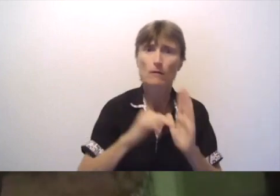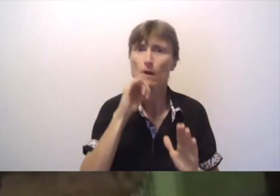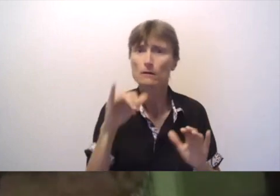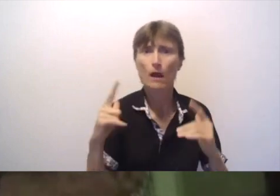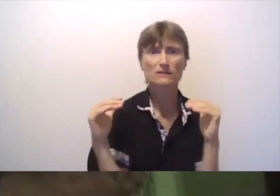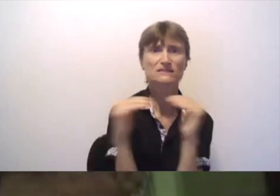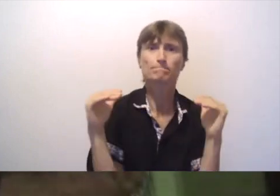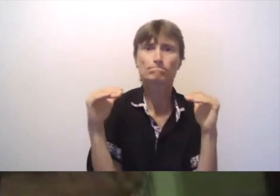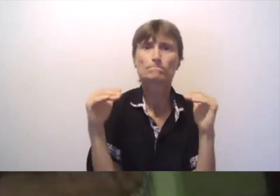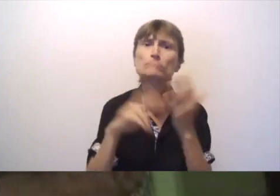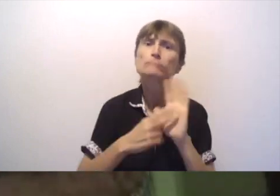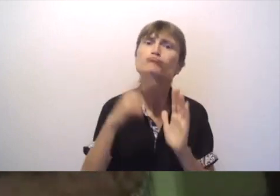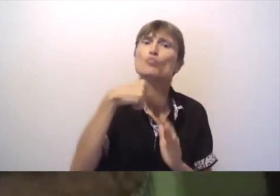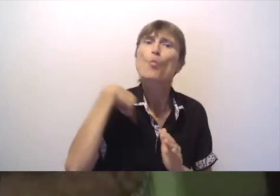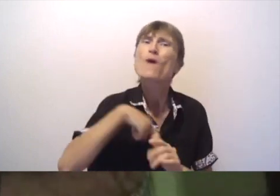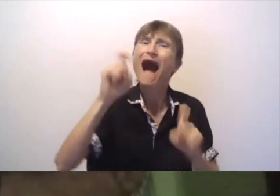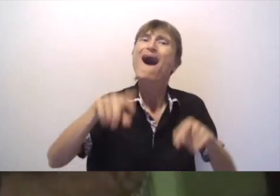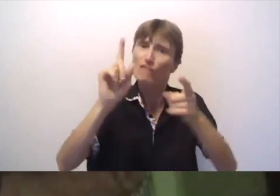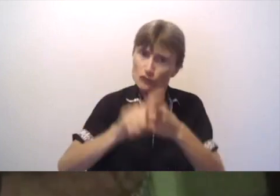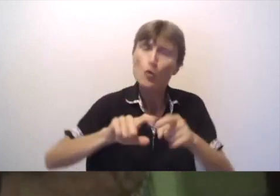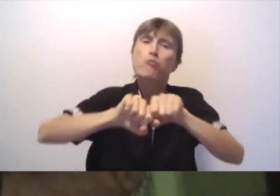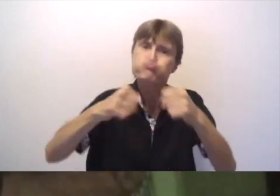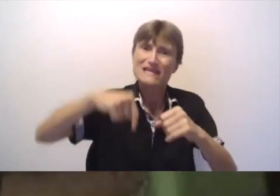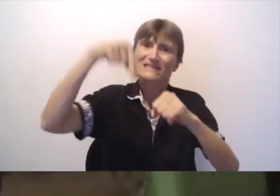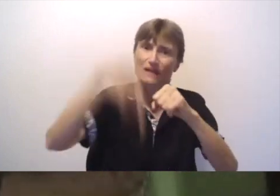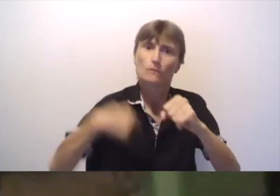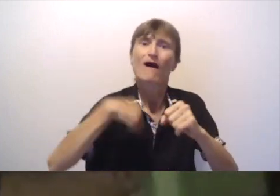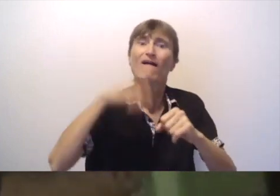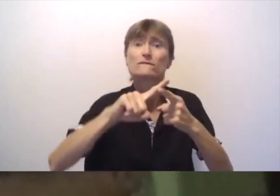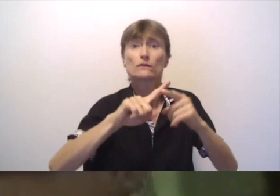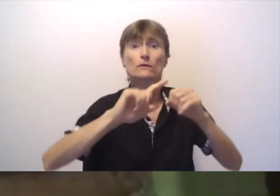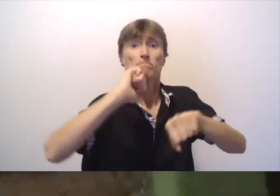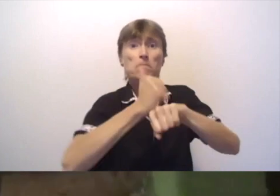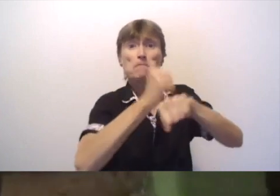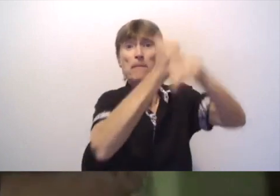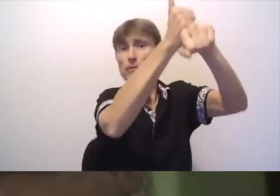these places and the more representation takes place the more shared understandings can be built